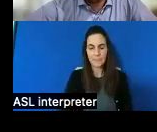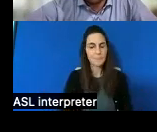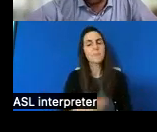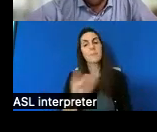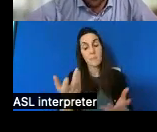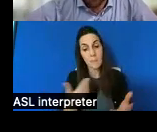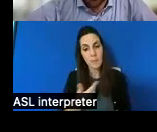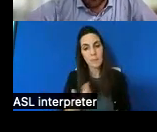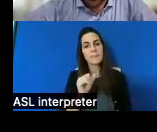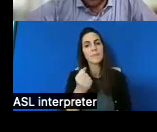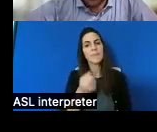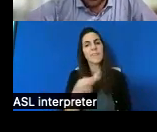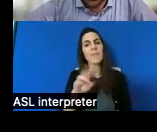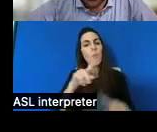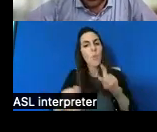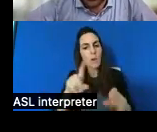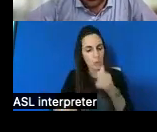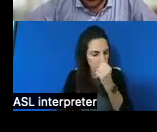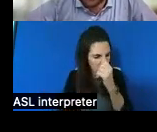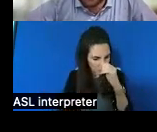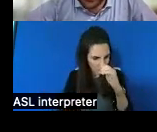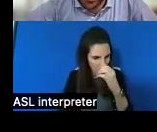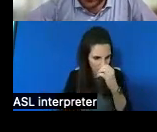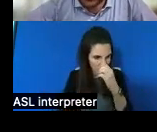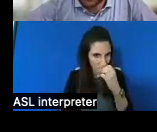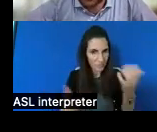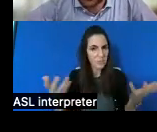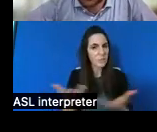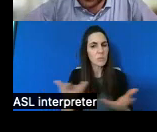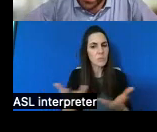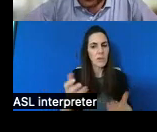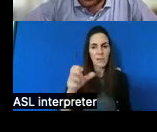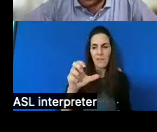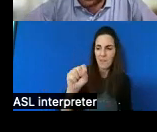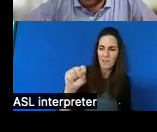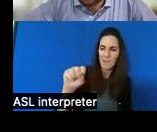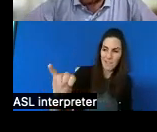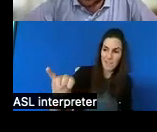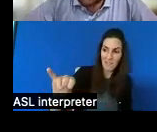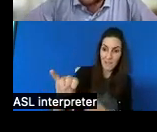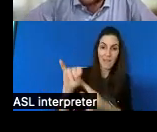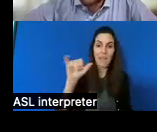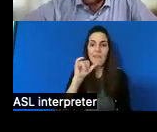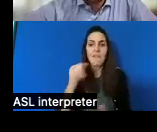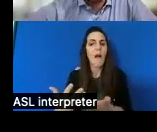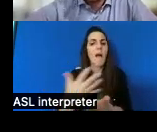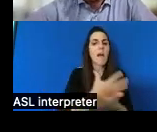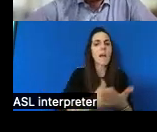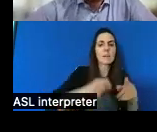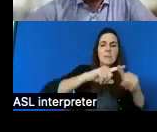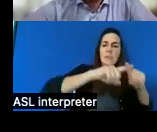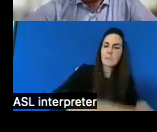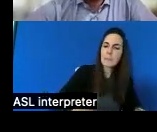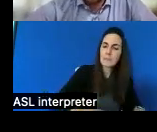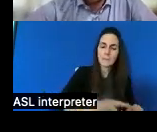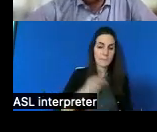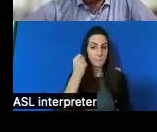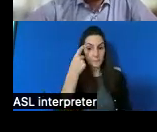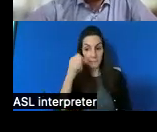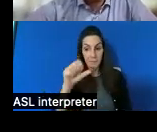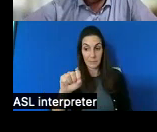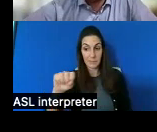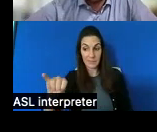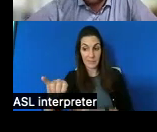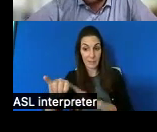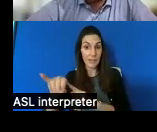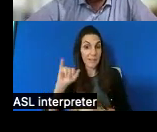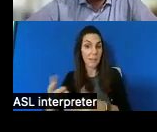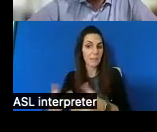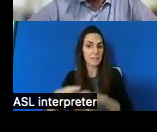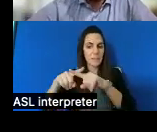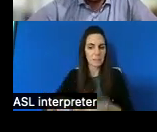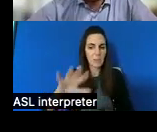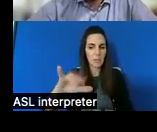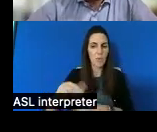live what was uh SSI so it is not income dependent so the SSI is going to be income dependent always